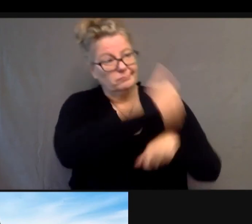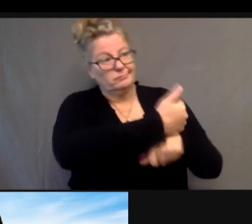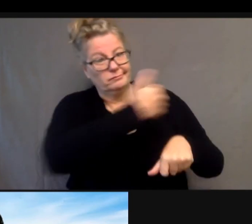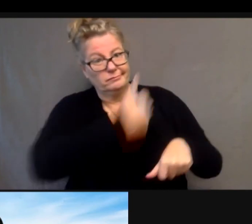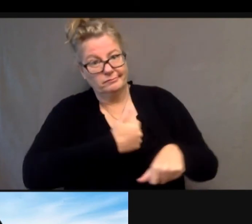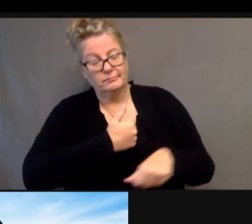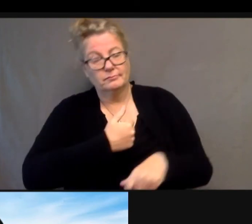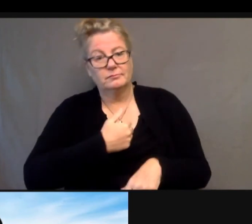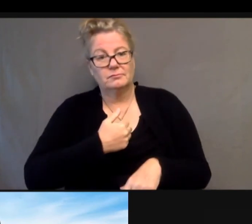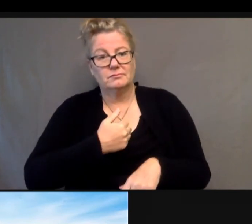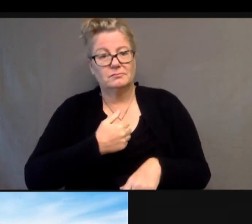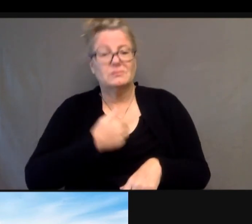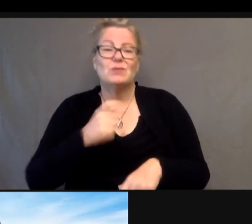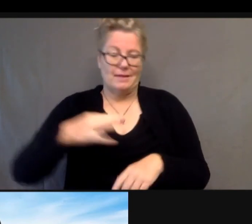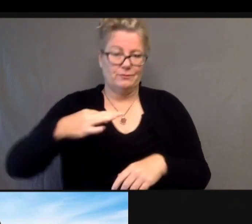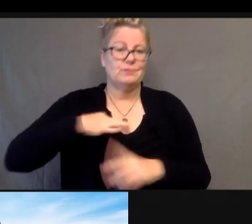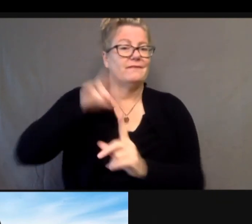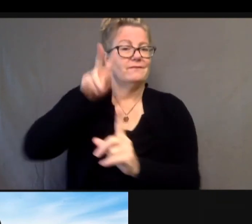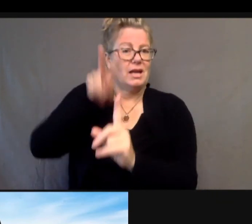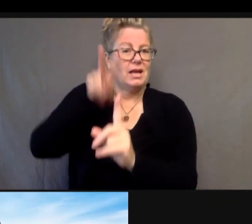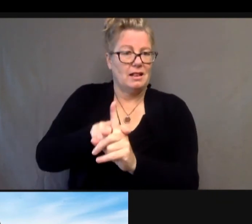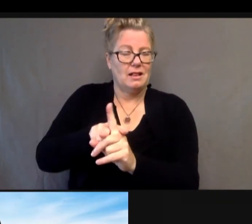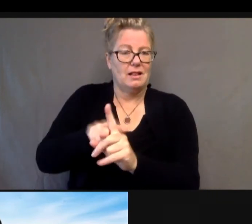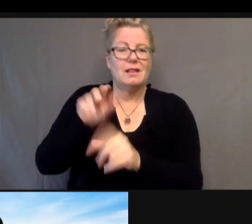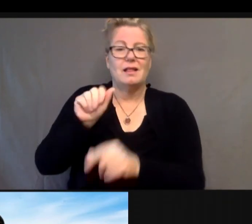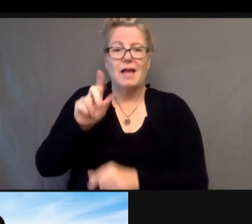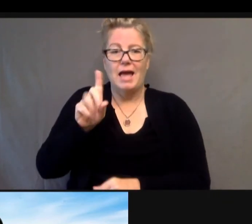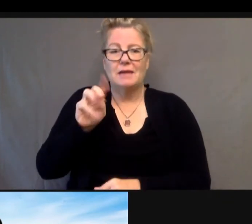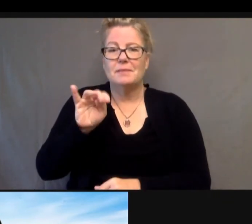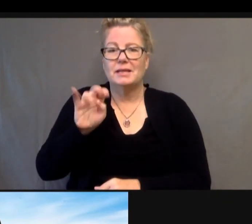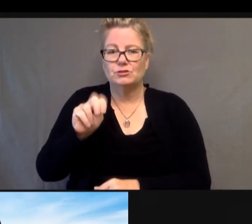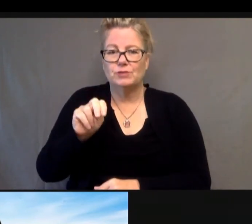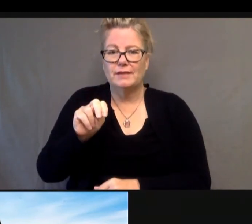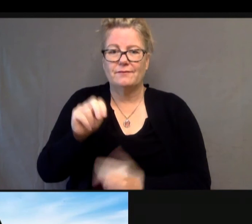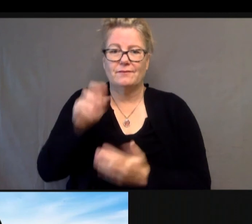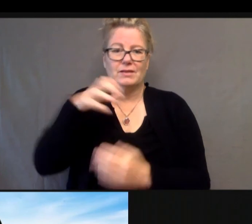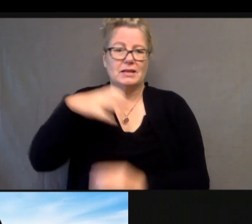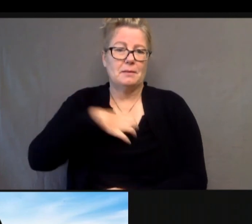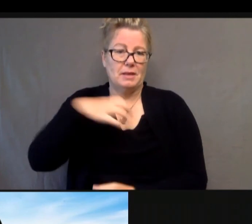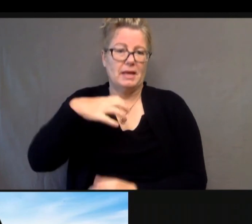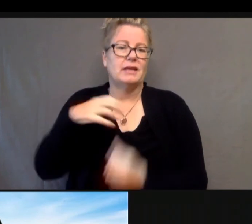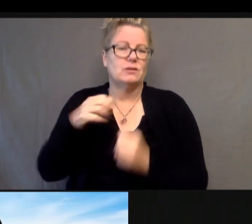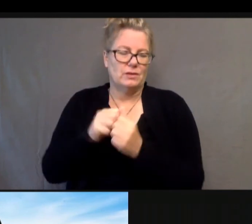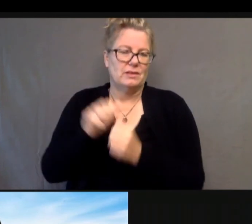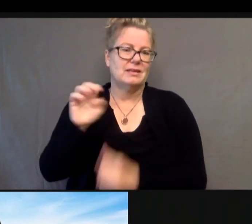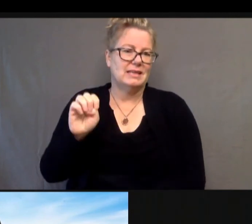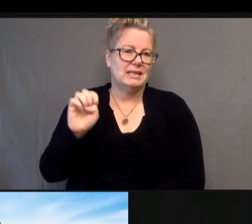complaint with the EEOC. You said this was their employer, right? With the EEOC and the